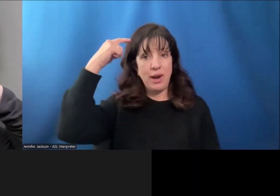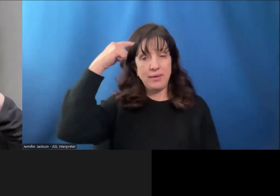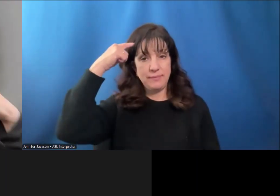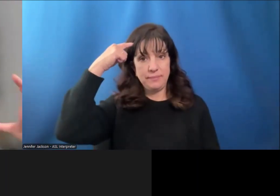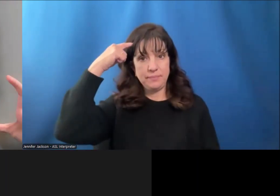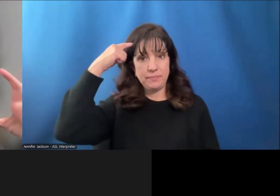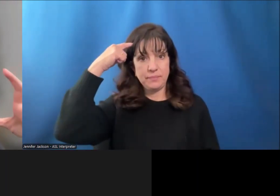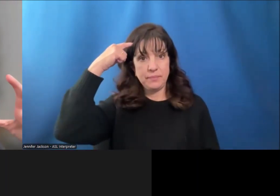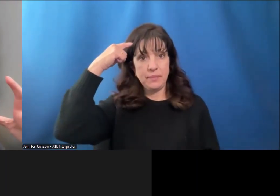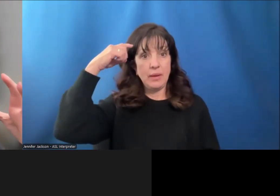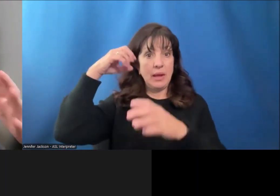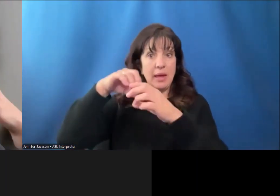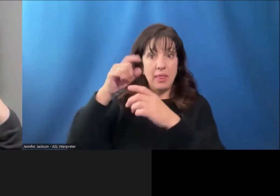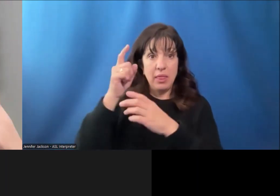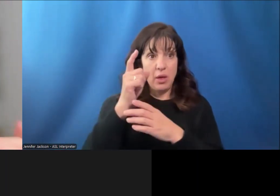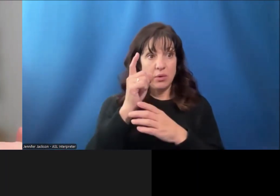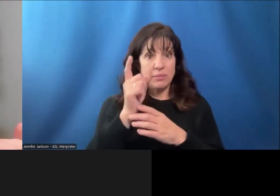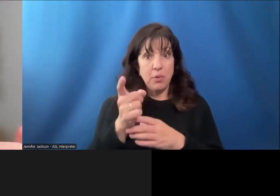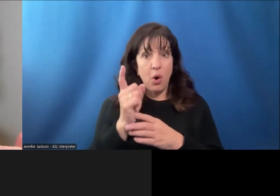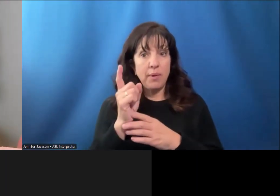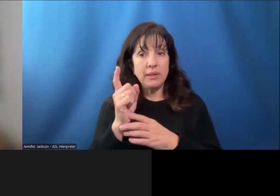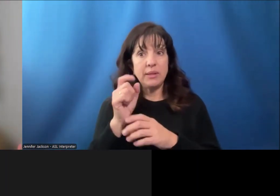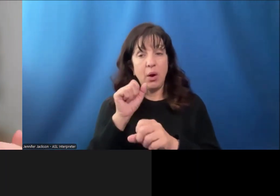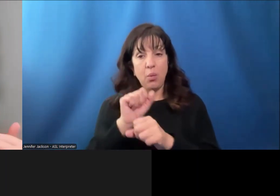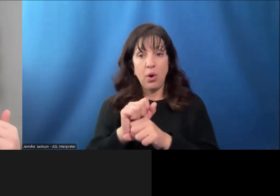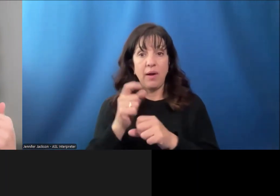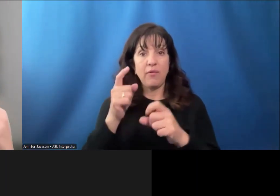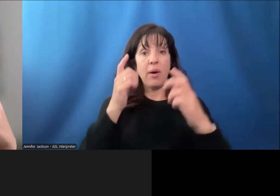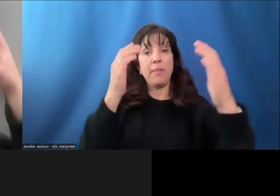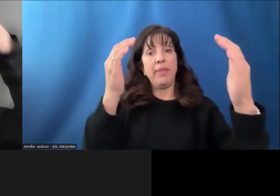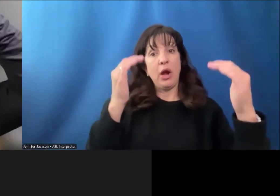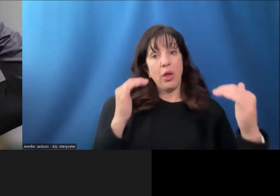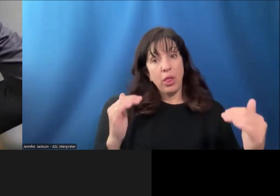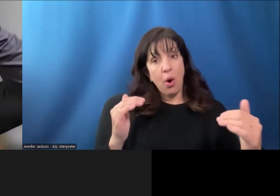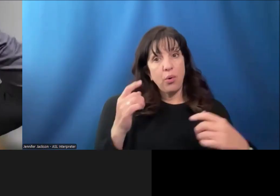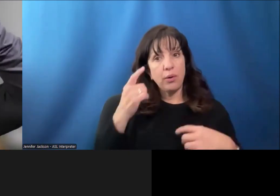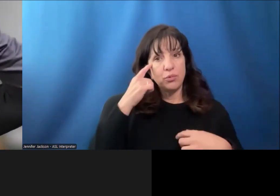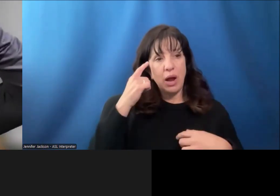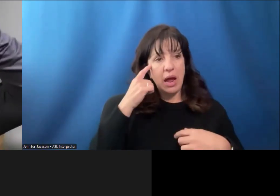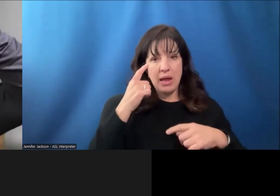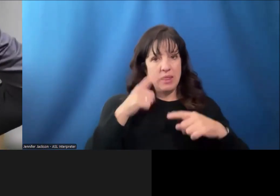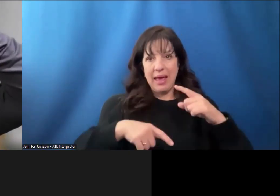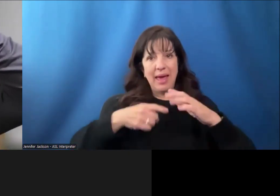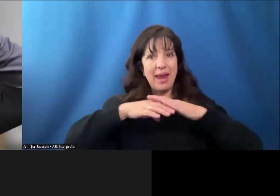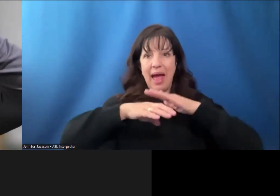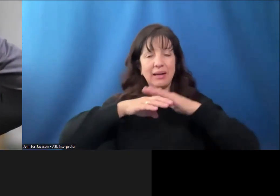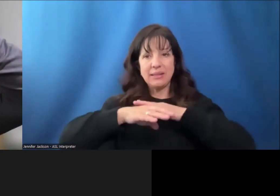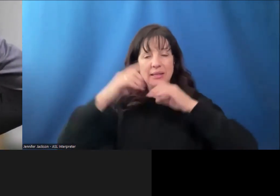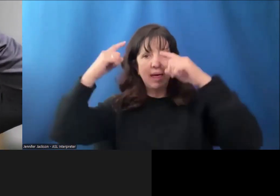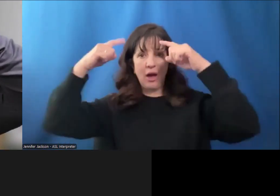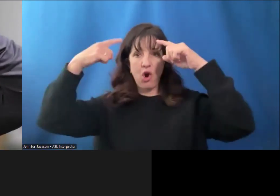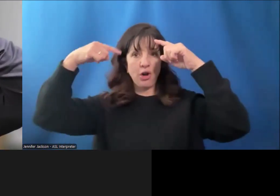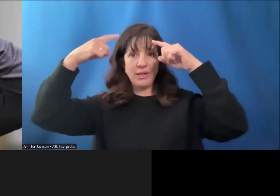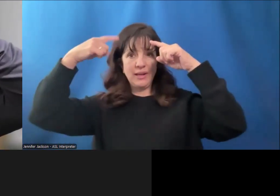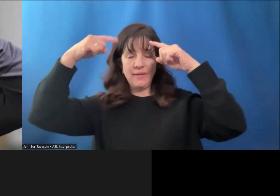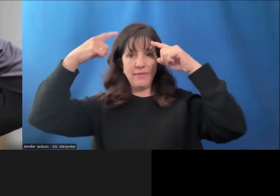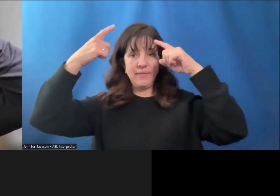in the moments where they're working from their lower brain, they can't access that cognitive piece of like, what you know,